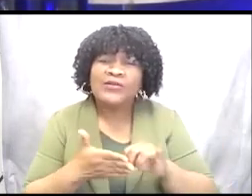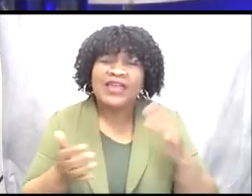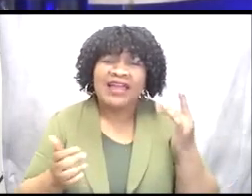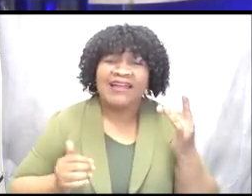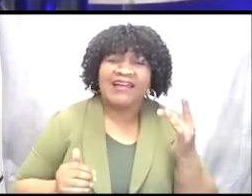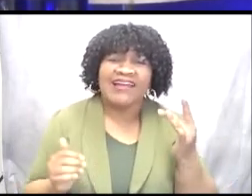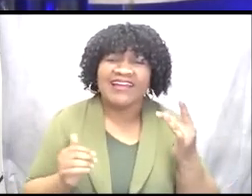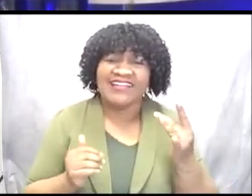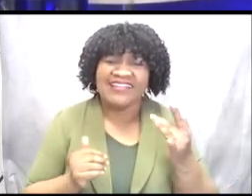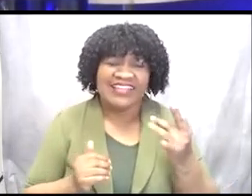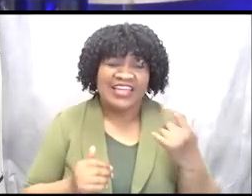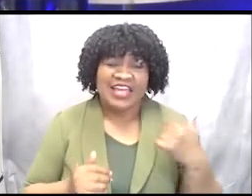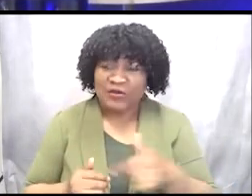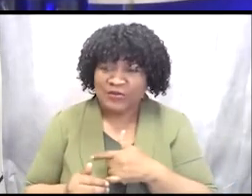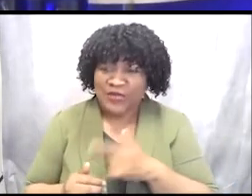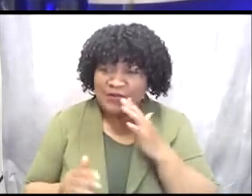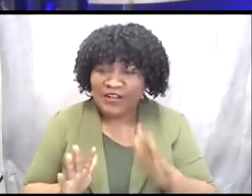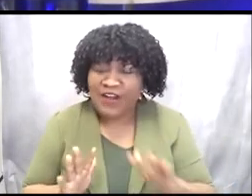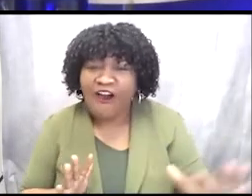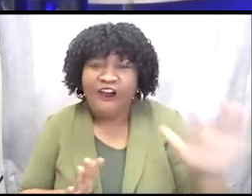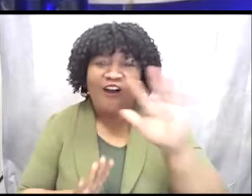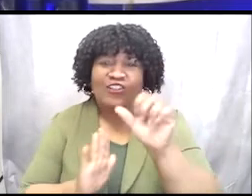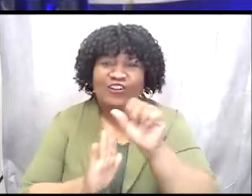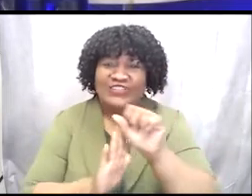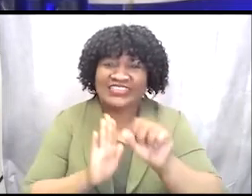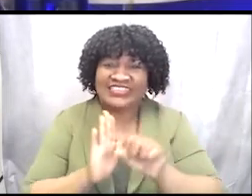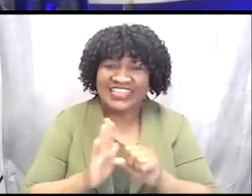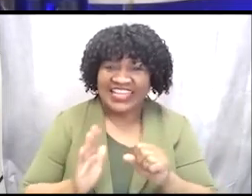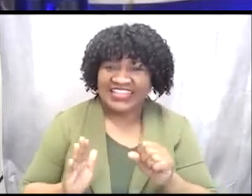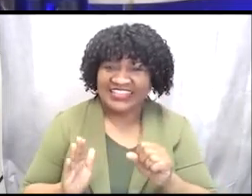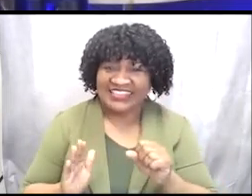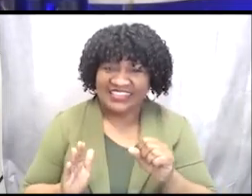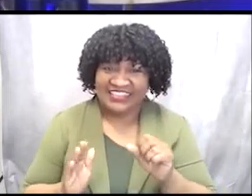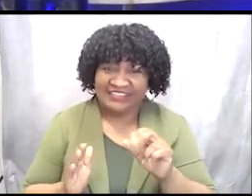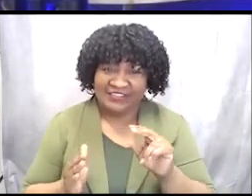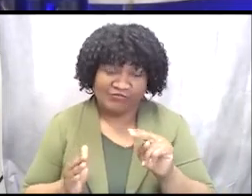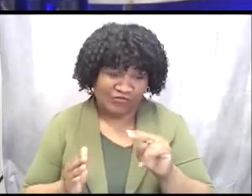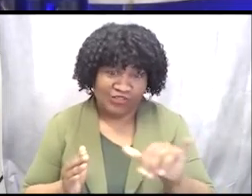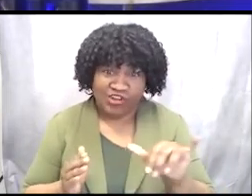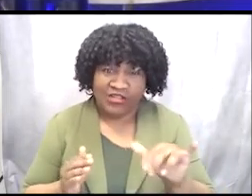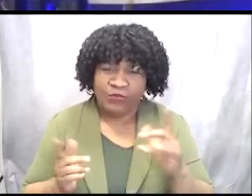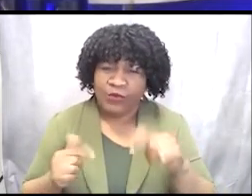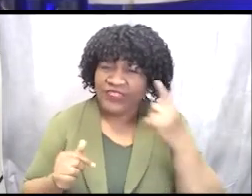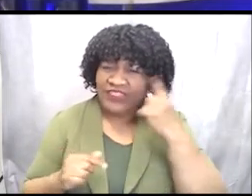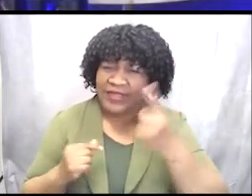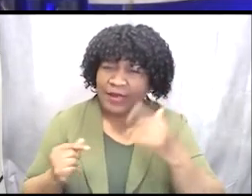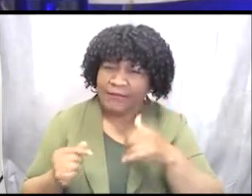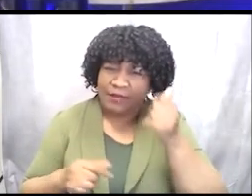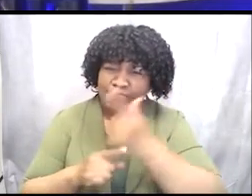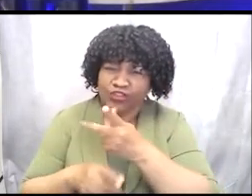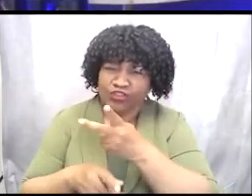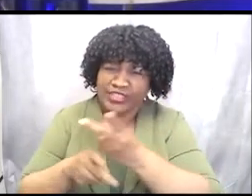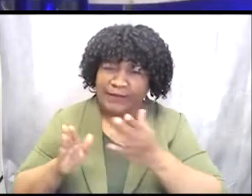We went all over the state of New York when we were thinking about My Brother's Keeper and everywhere we went,